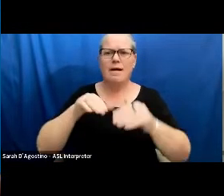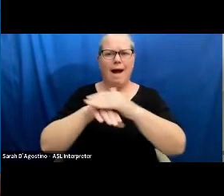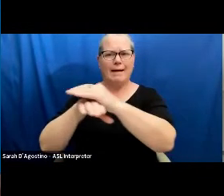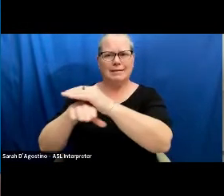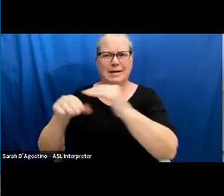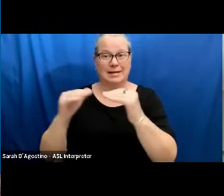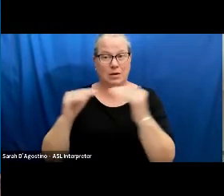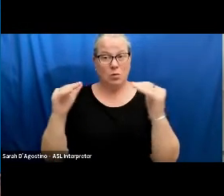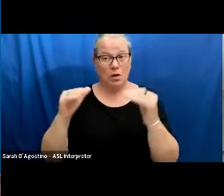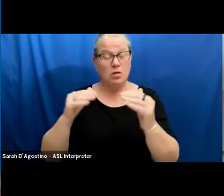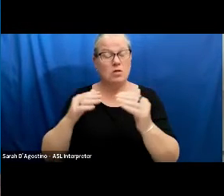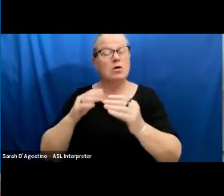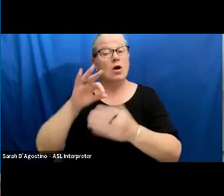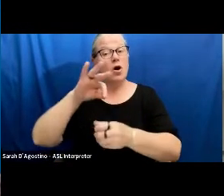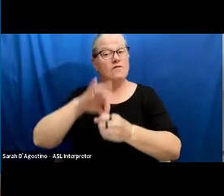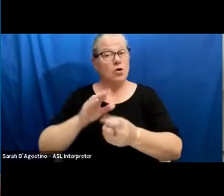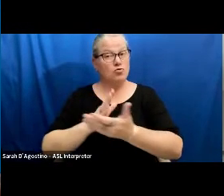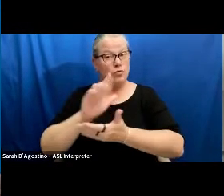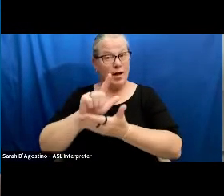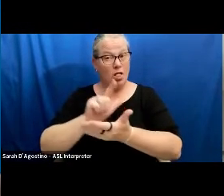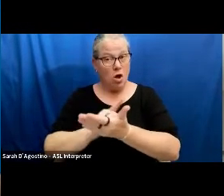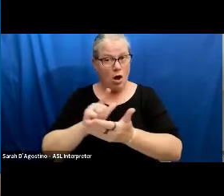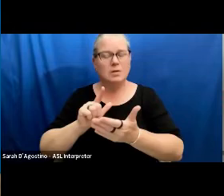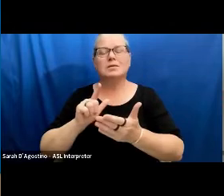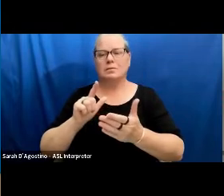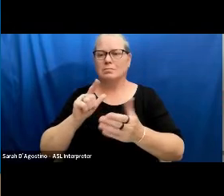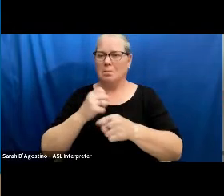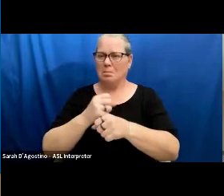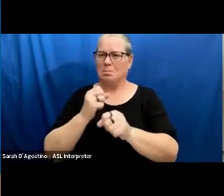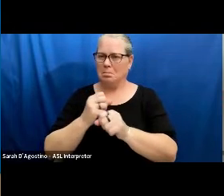some person might need a ramp to do it another person might need an electronic ballot system